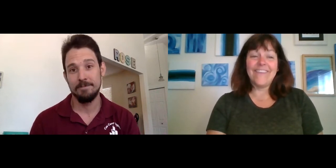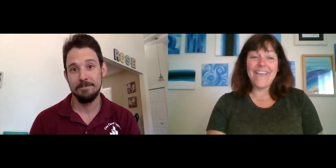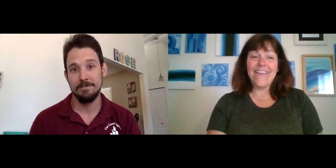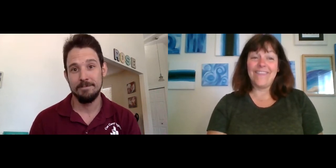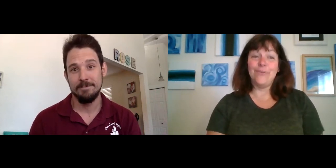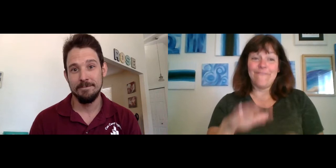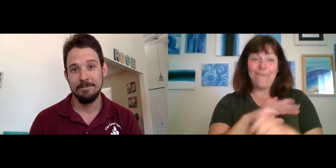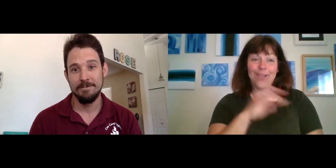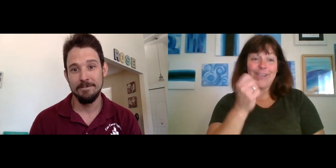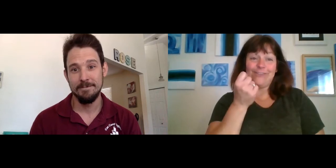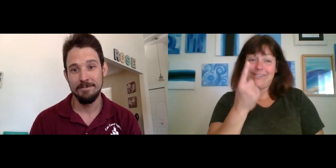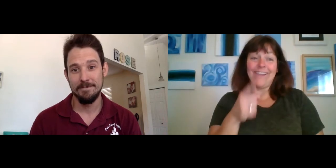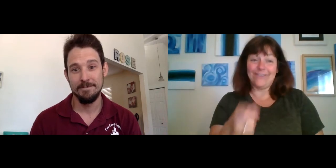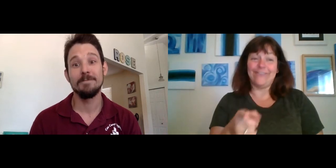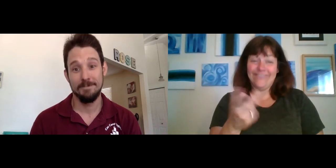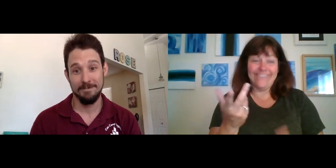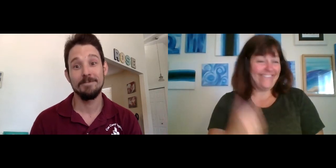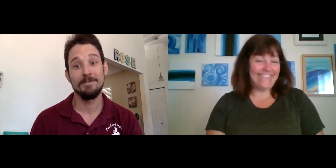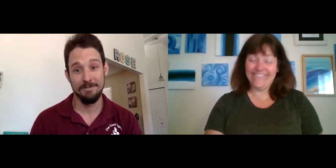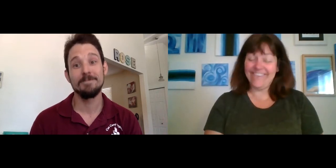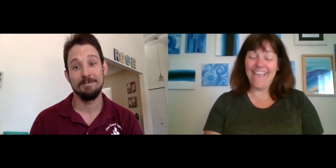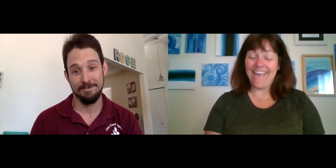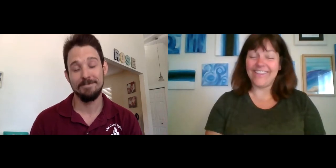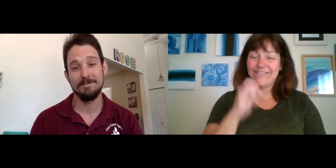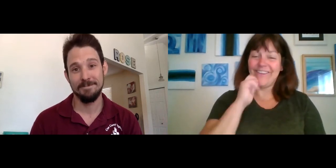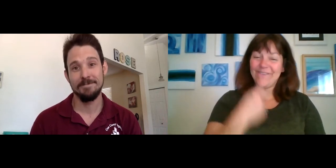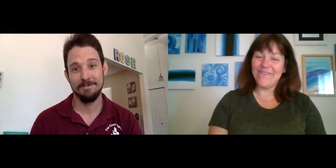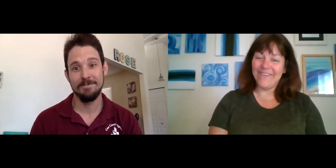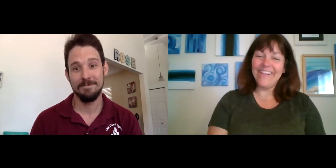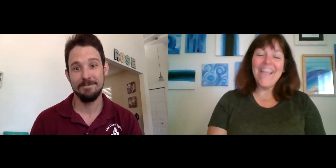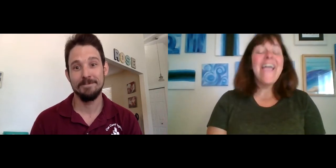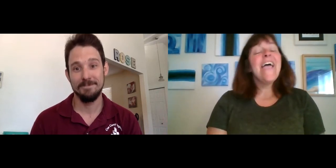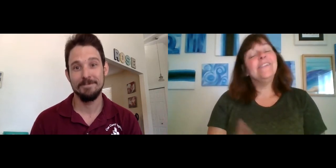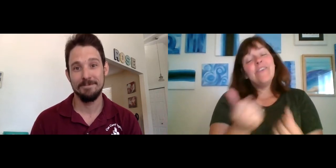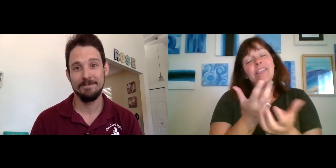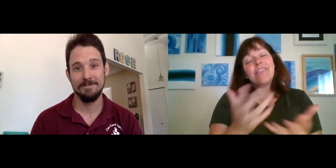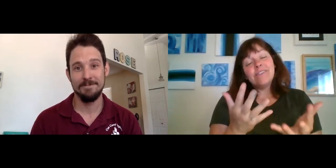Karen: oh that's really cool, you can fully understand her